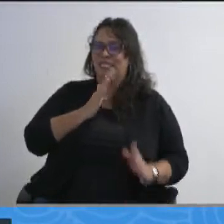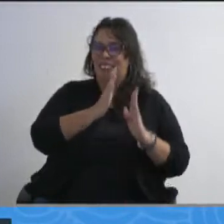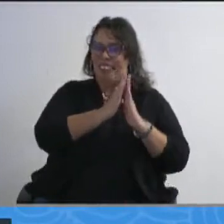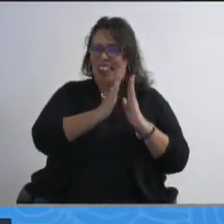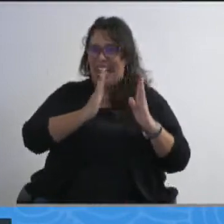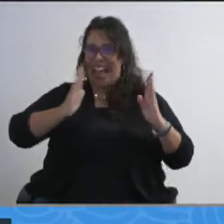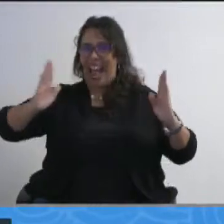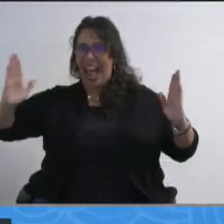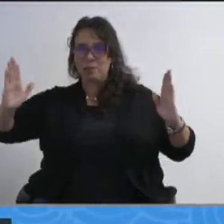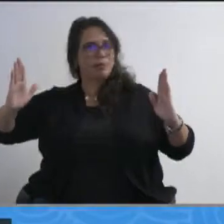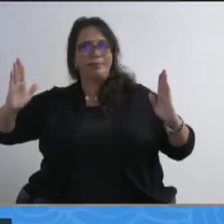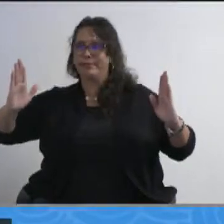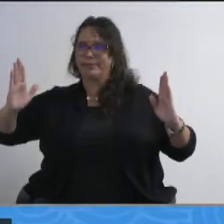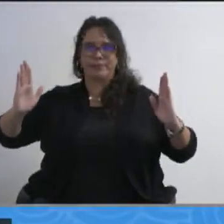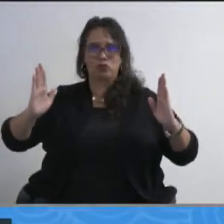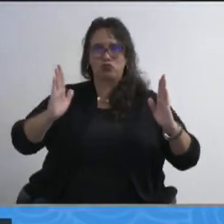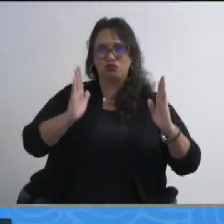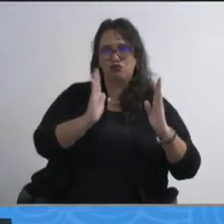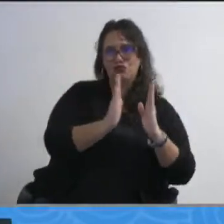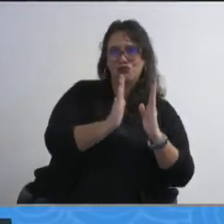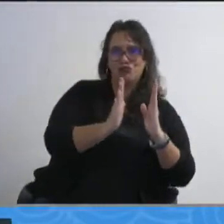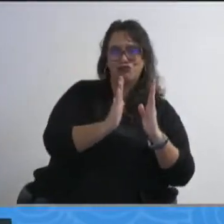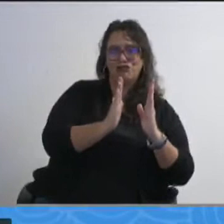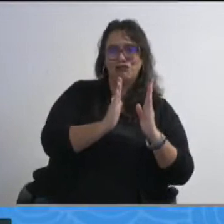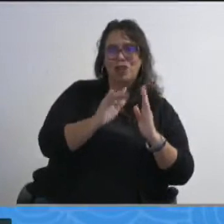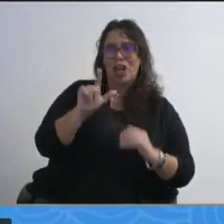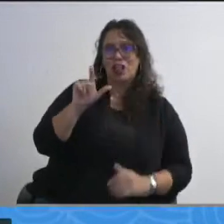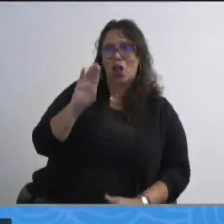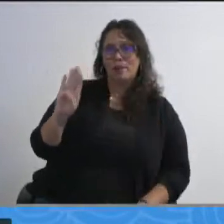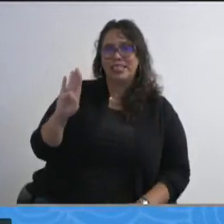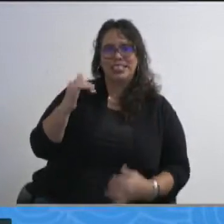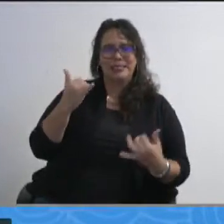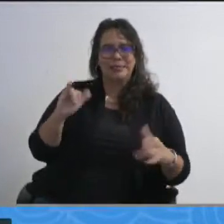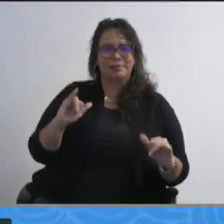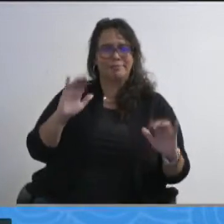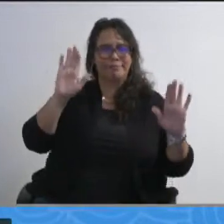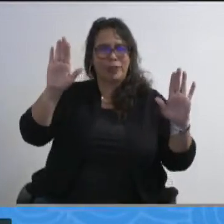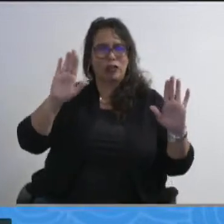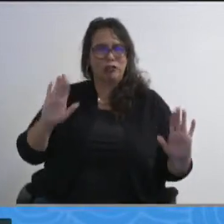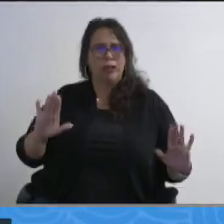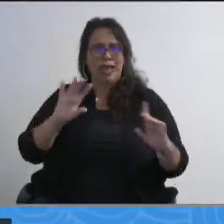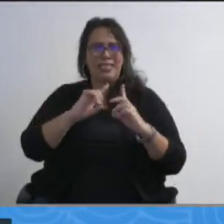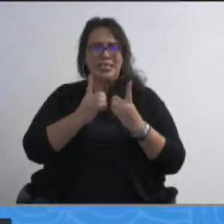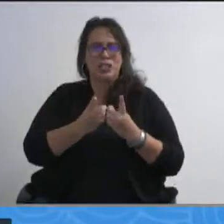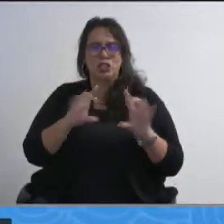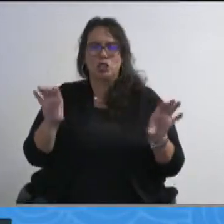and that Long Beach is still a cutting edge district that's doing a great job in hiring teachers.